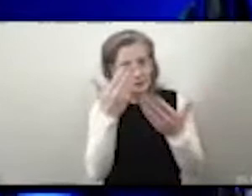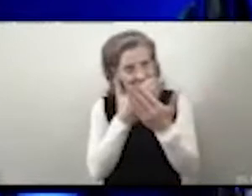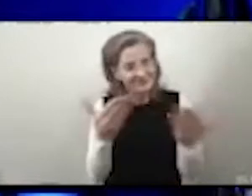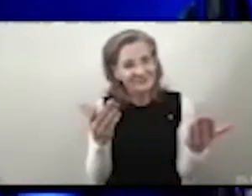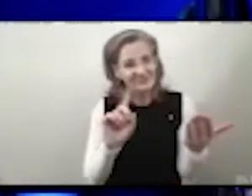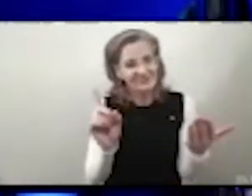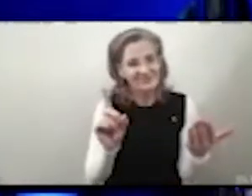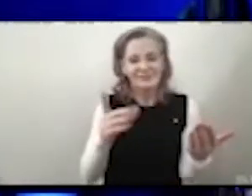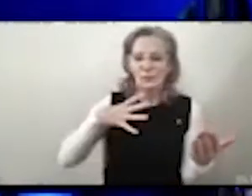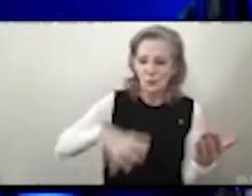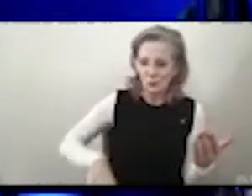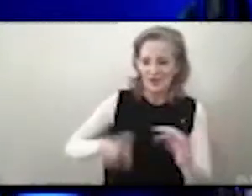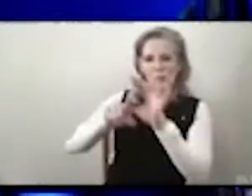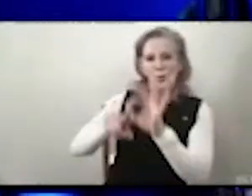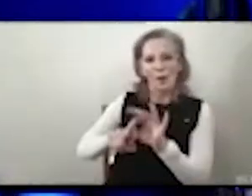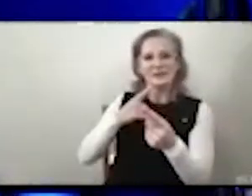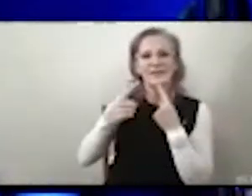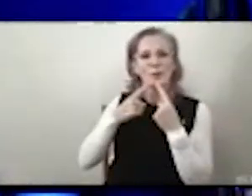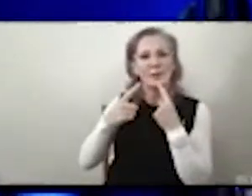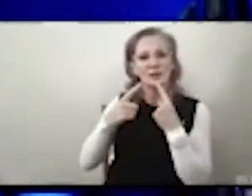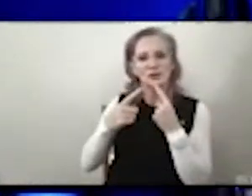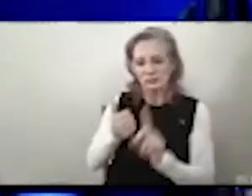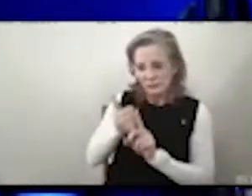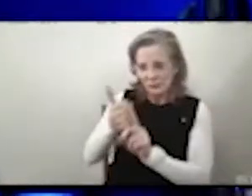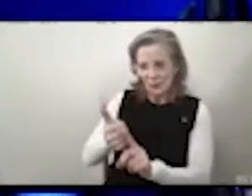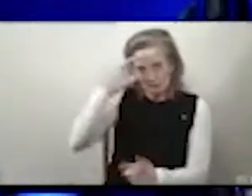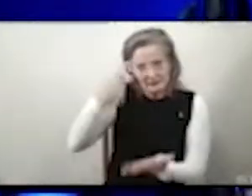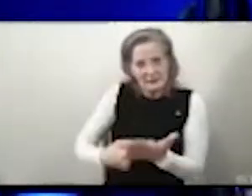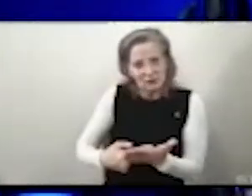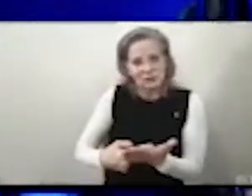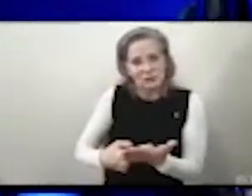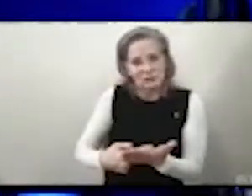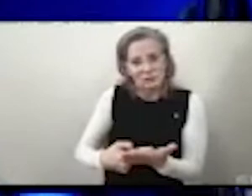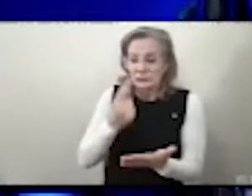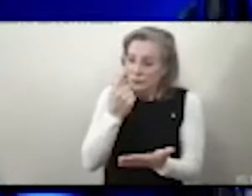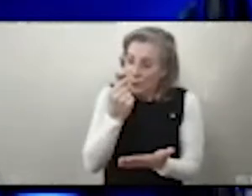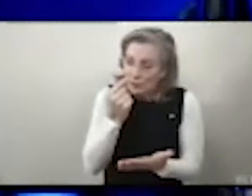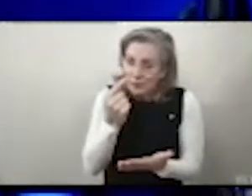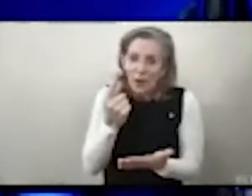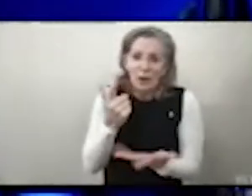decision-making and the potential to better harness the power of data and technology for public good.